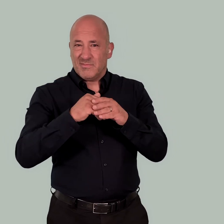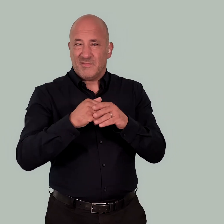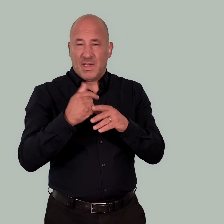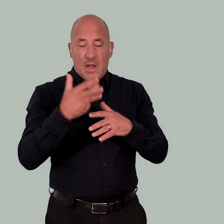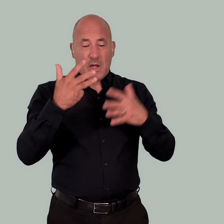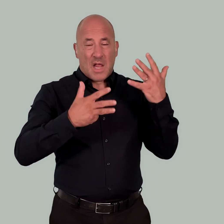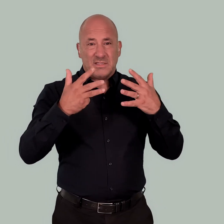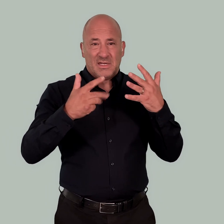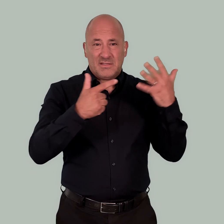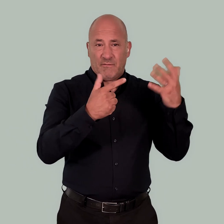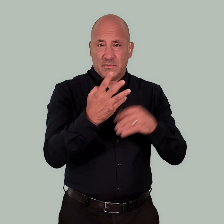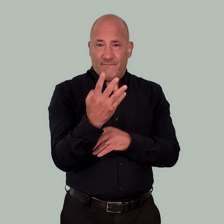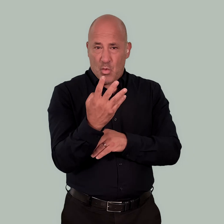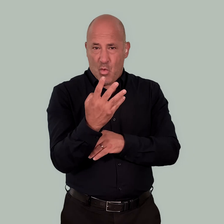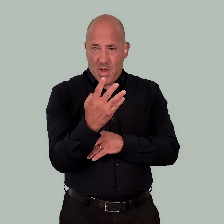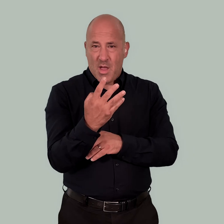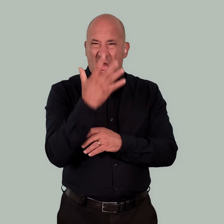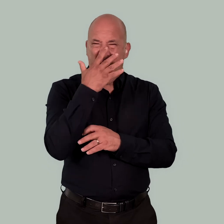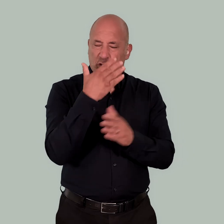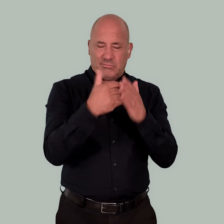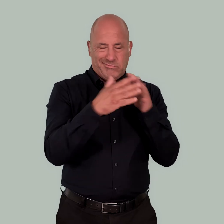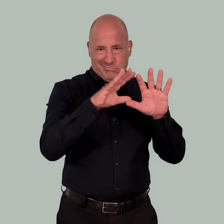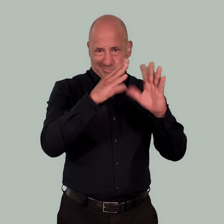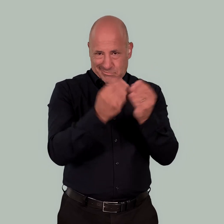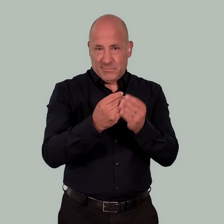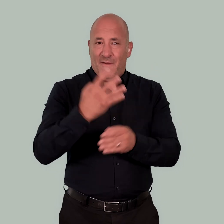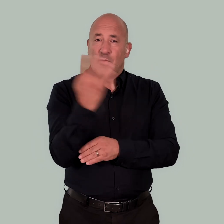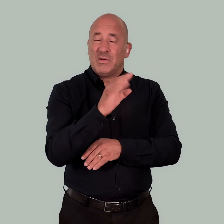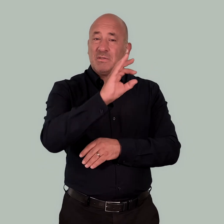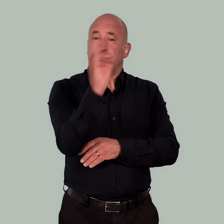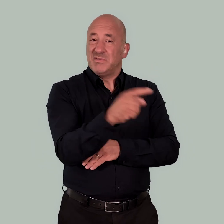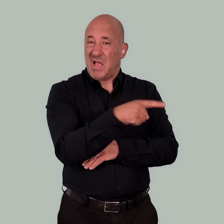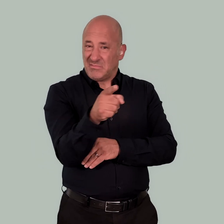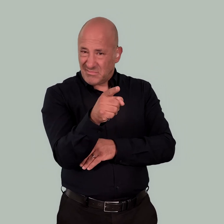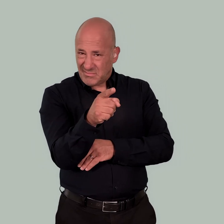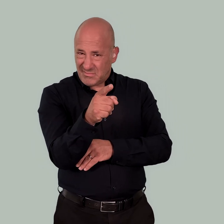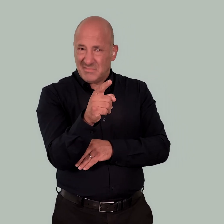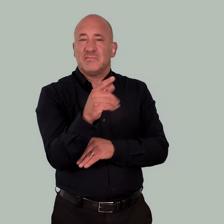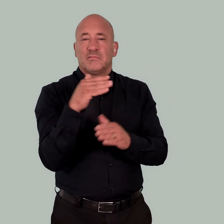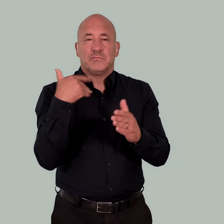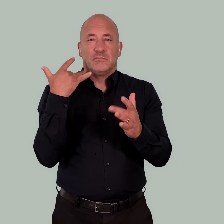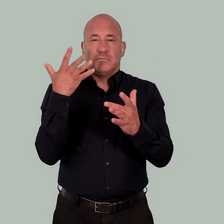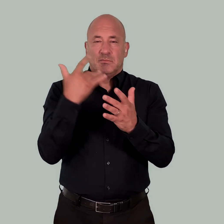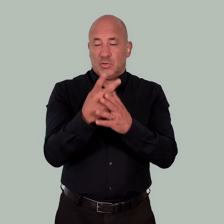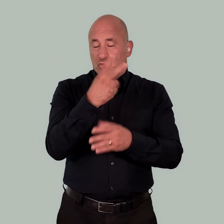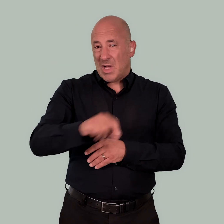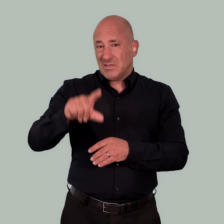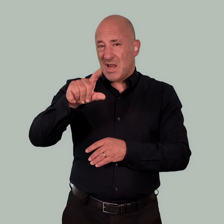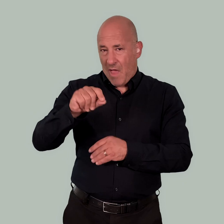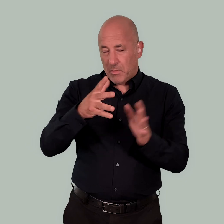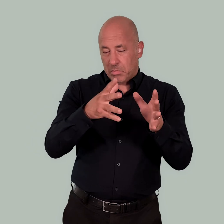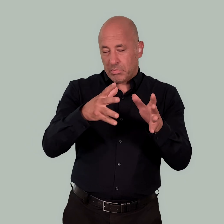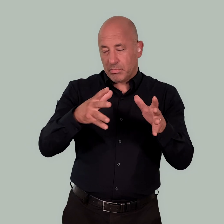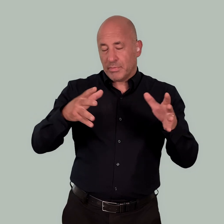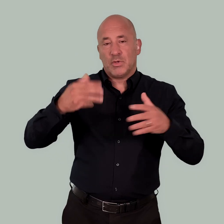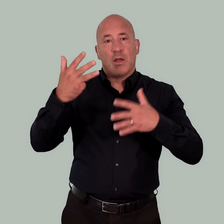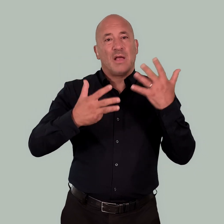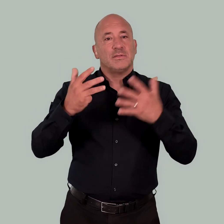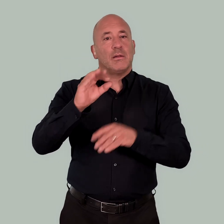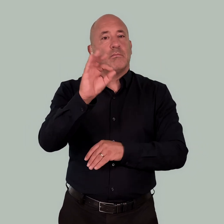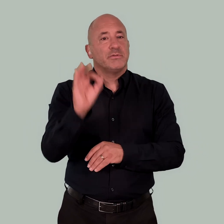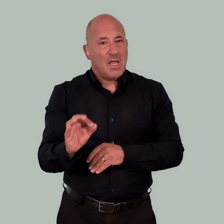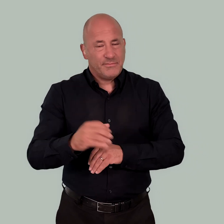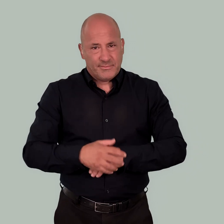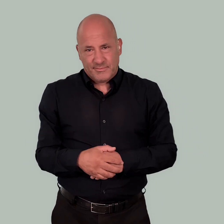from 14 per cent of the population (of all ages) in 1974 to 19 per cent in 2011.)